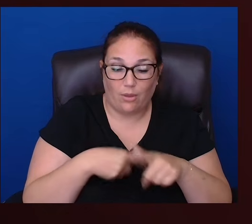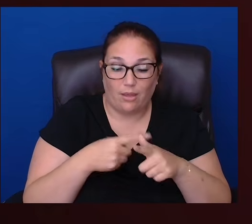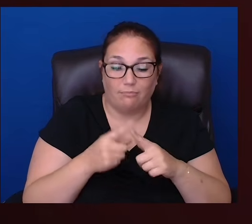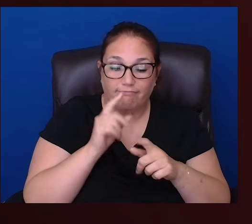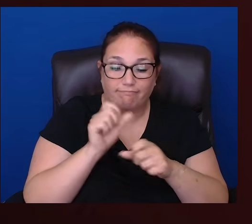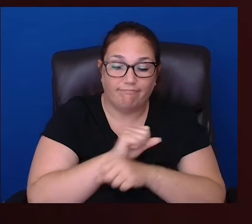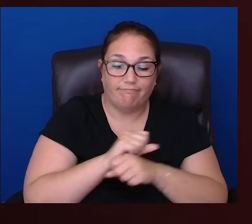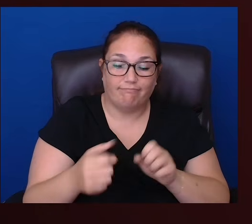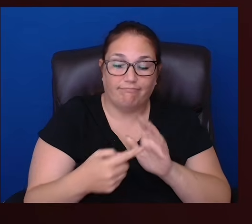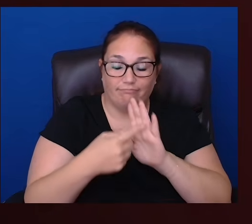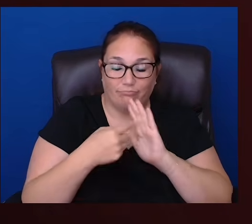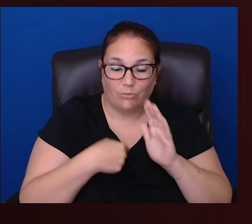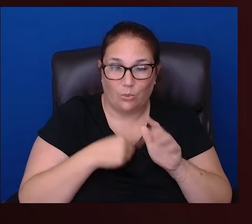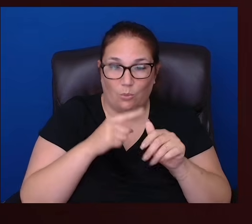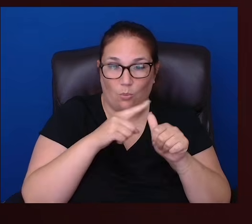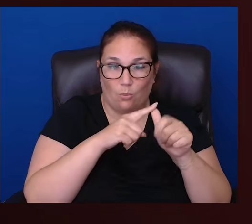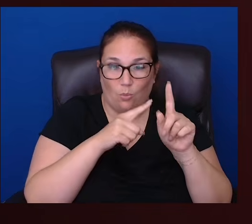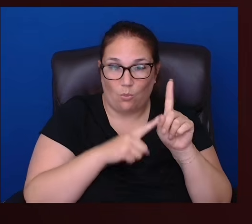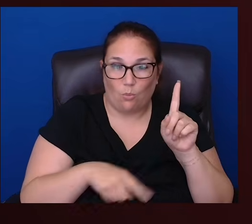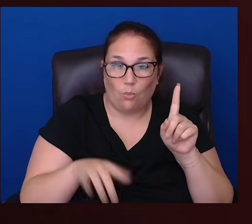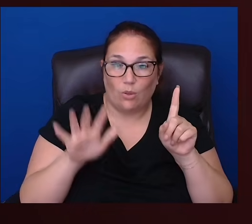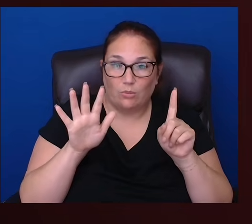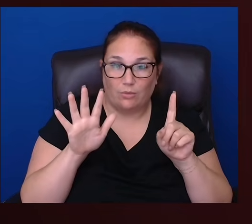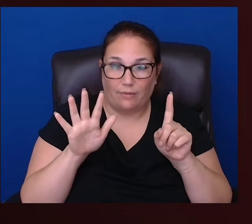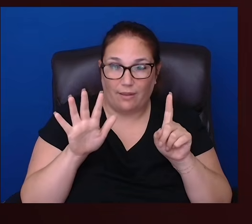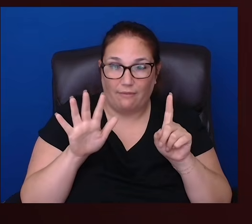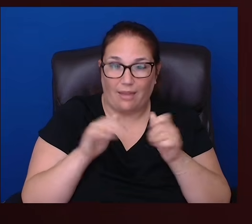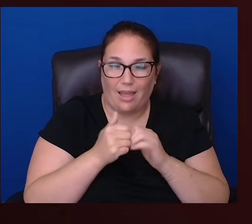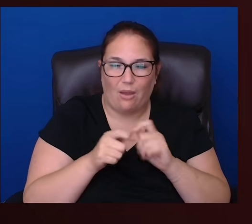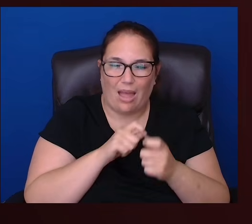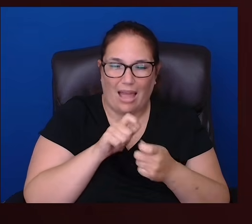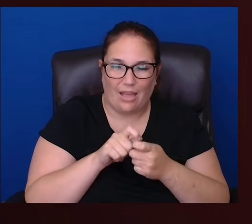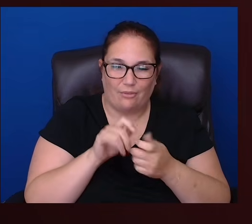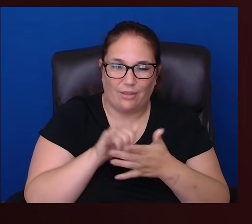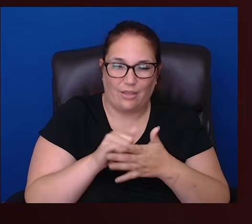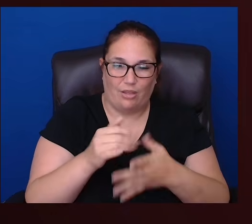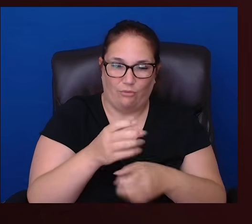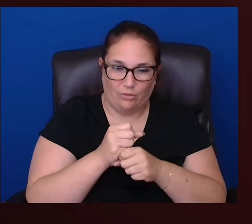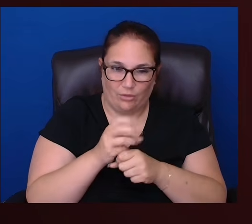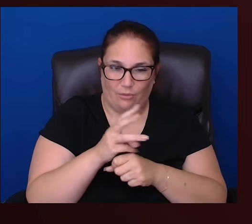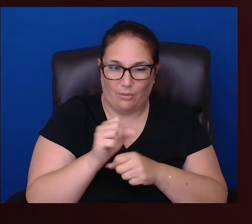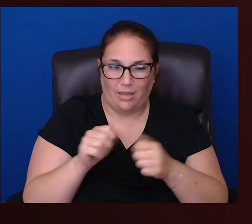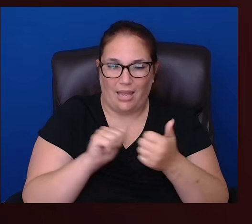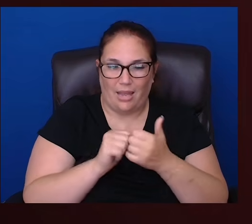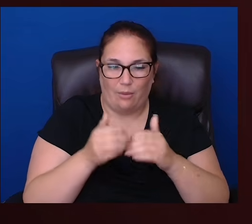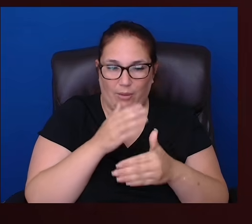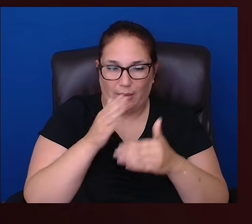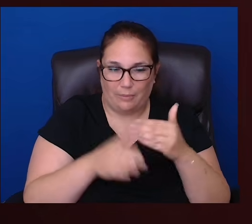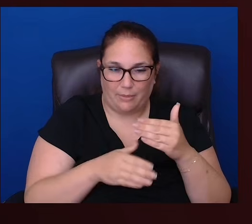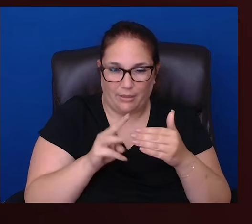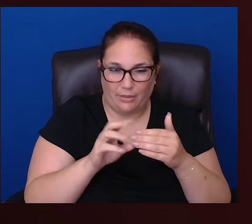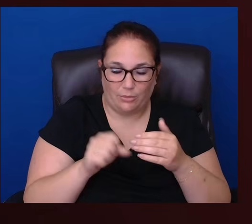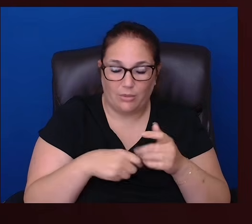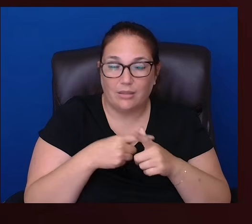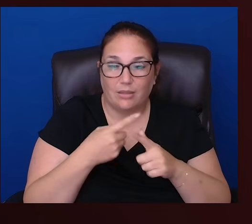on a scale from 1-5, how accurate that retrieval was and how complete it was. So, you can see here we got a five,